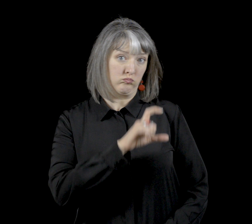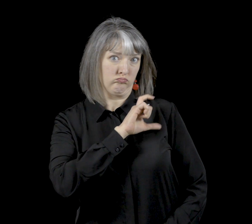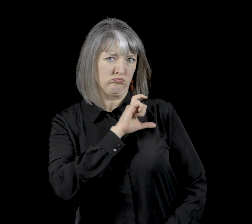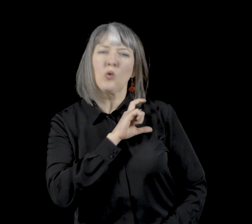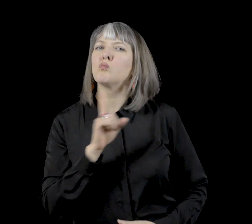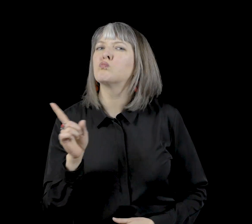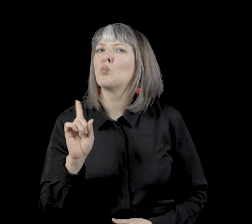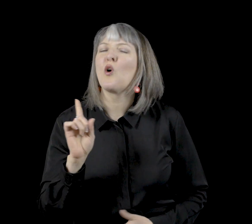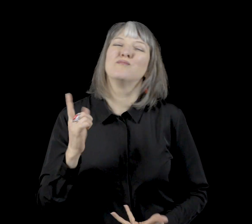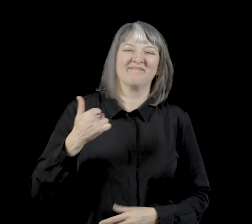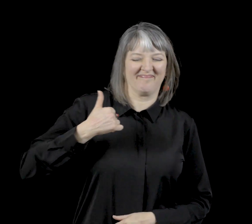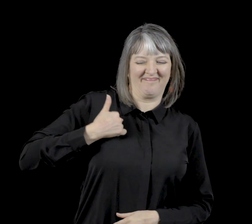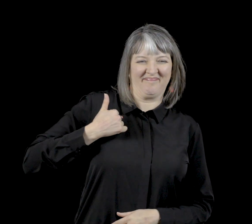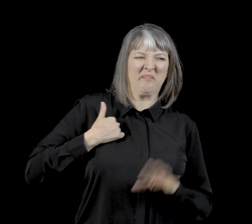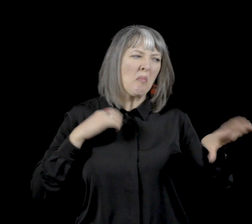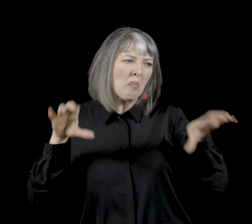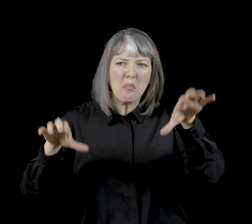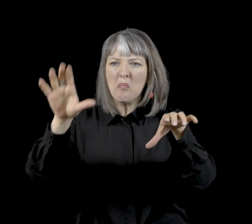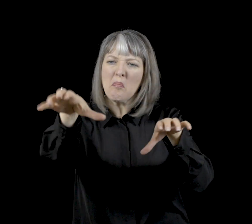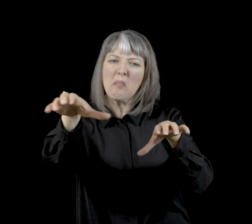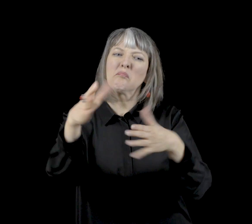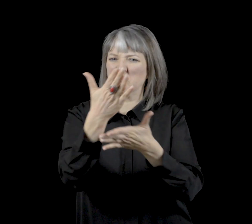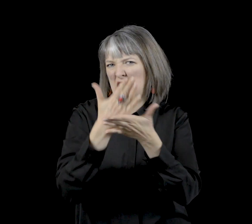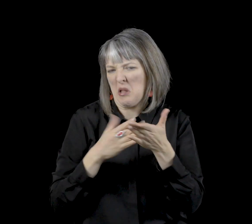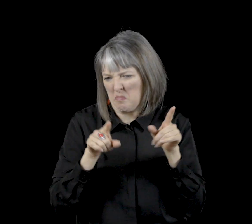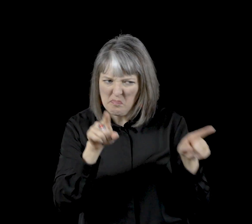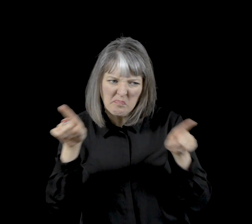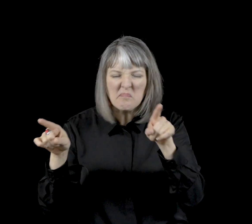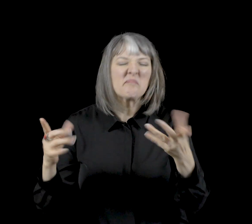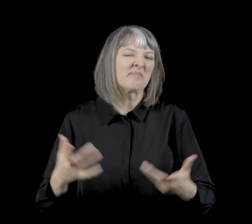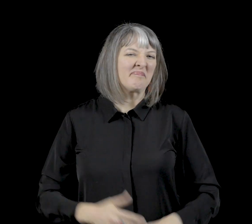Some Canadian police departments...